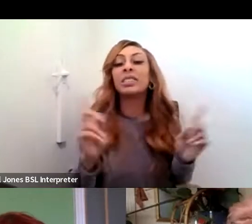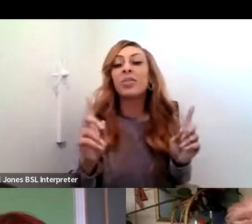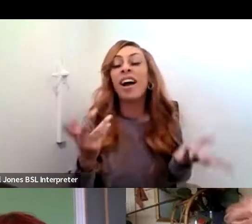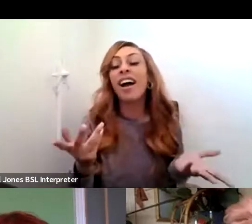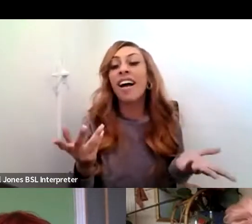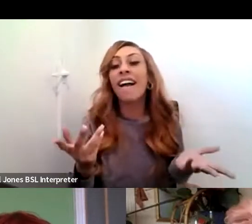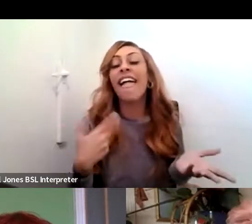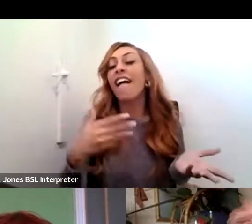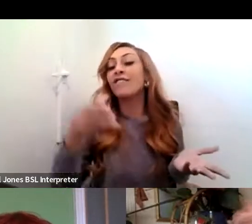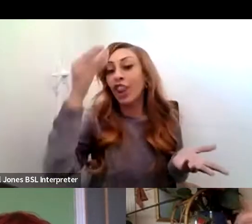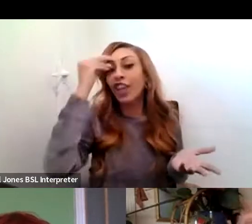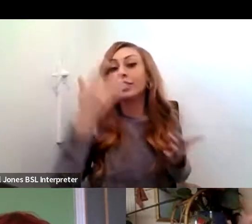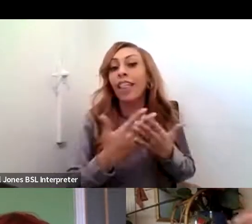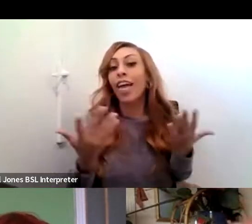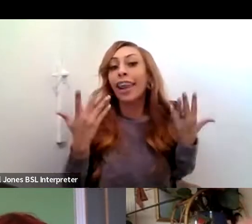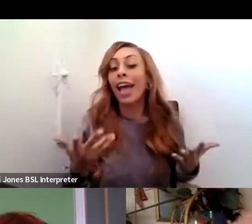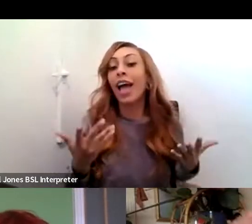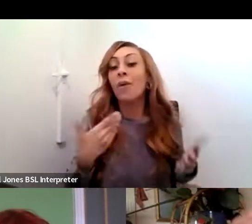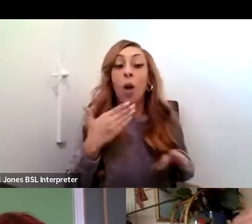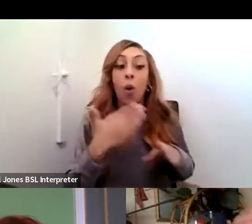I have learnt a lot about that, because working with people